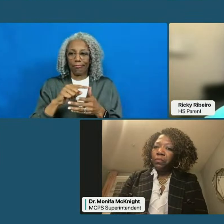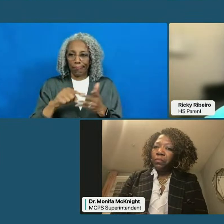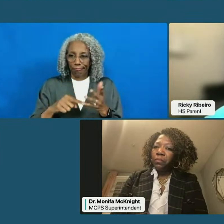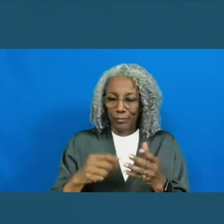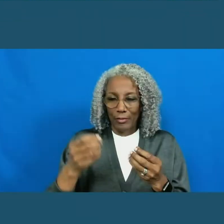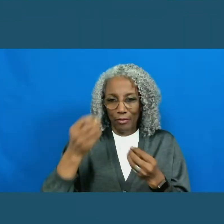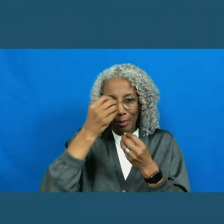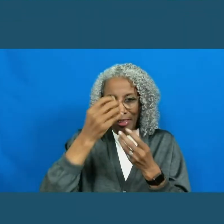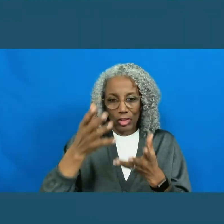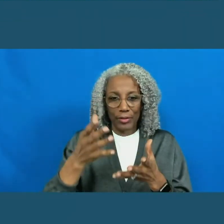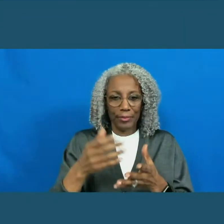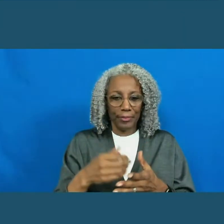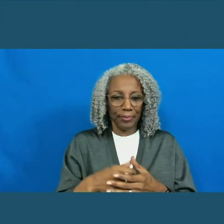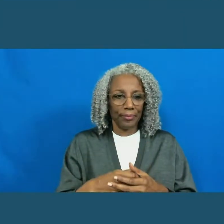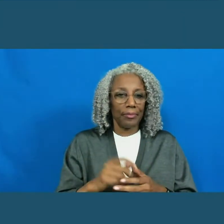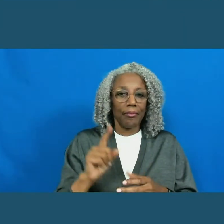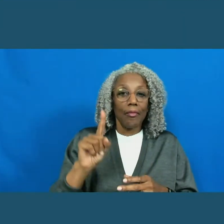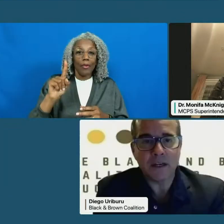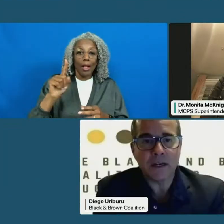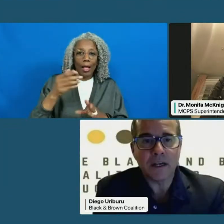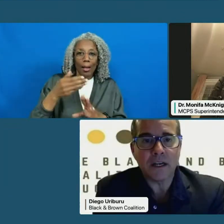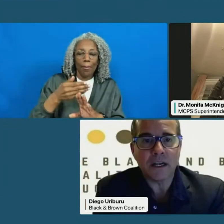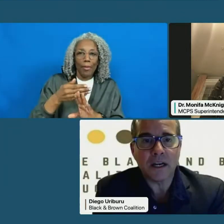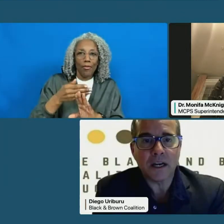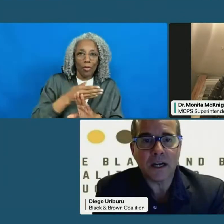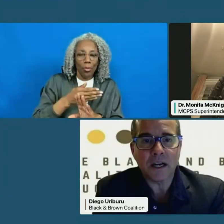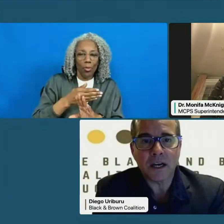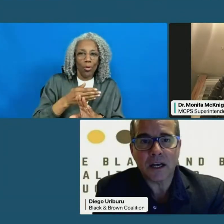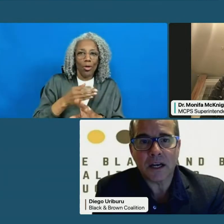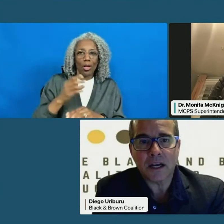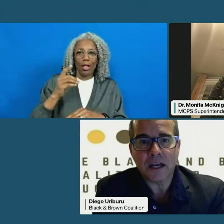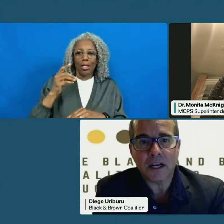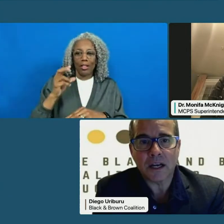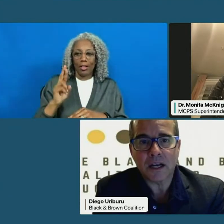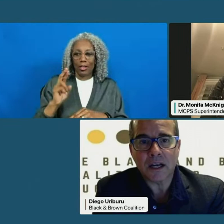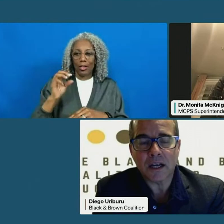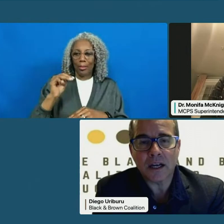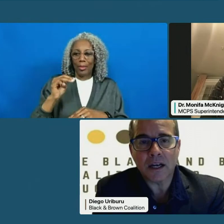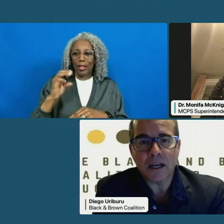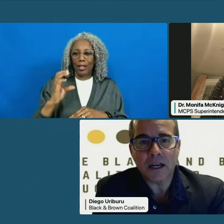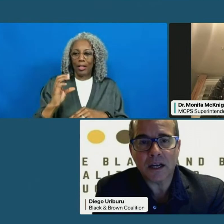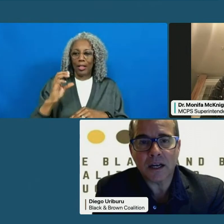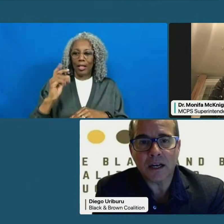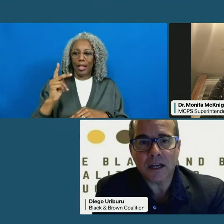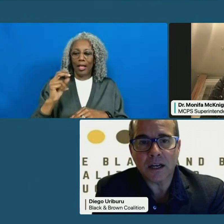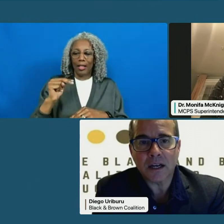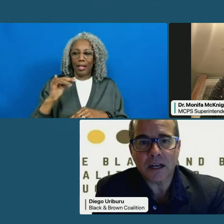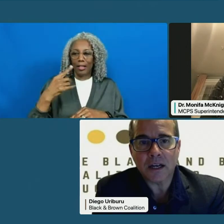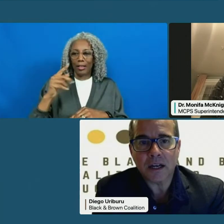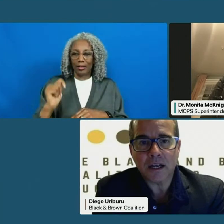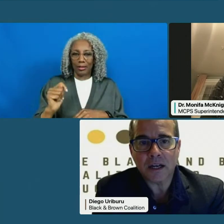hoped to do with this information, Thank you. Been a